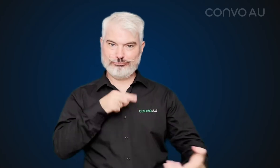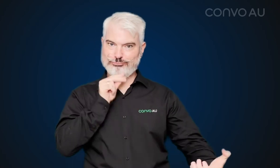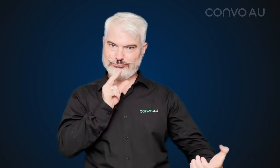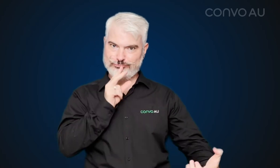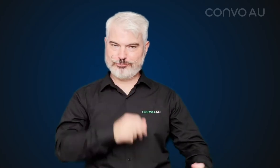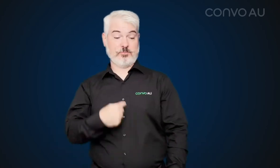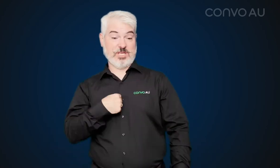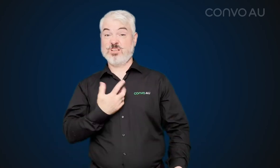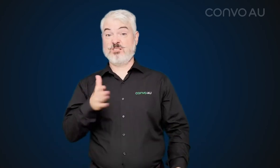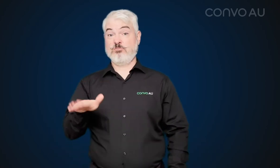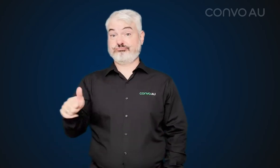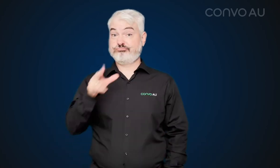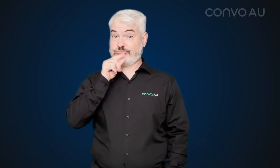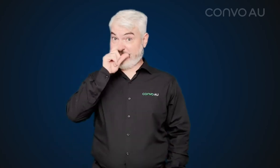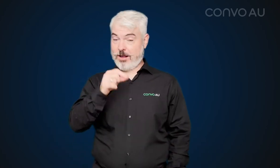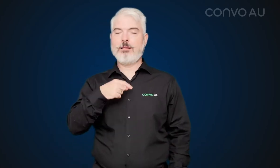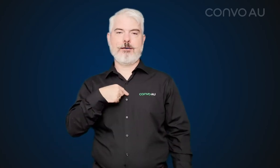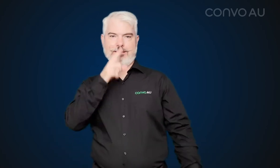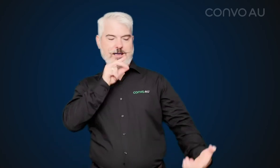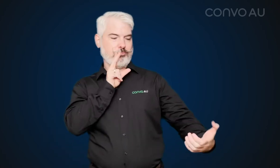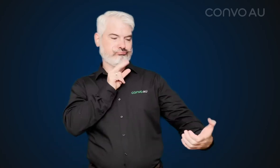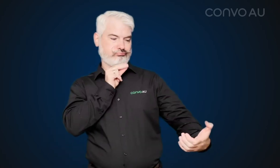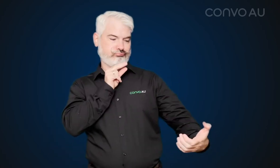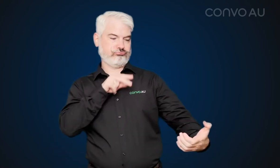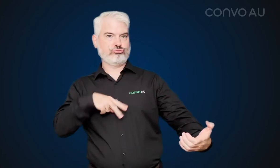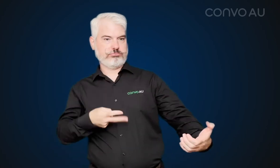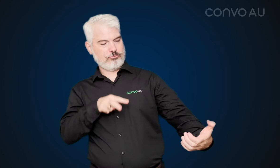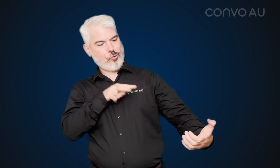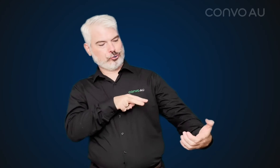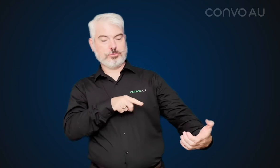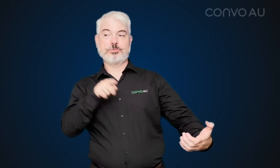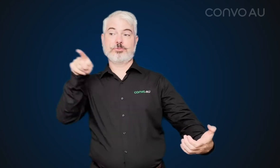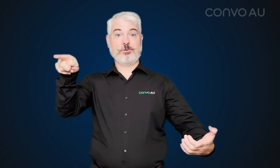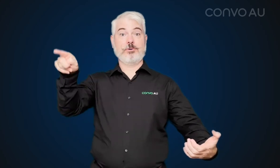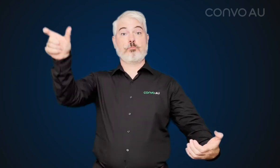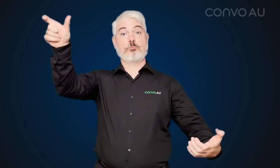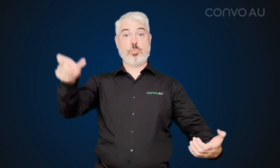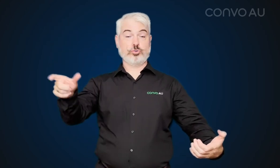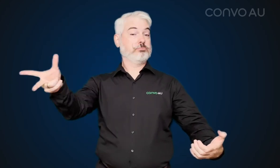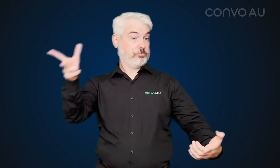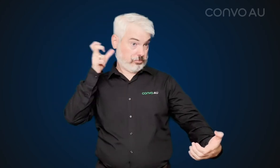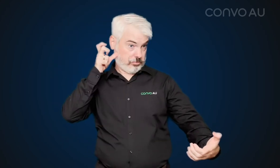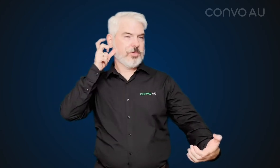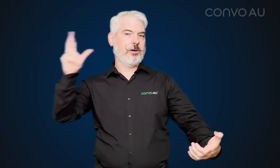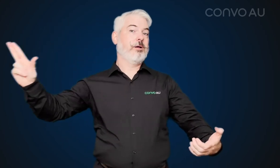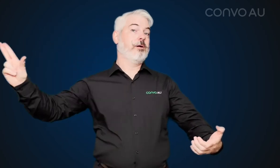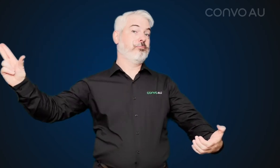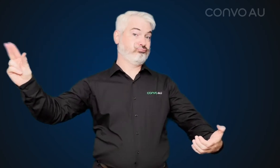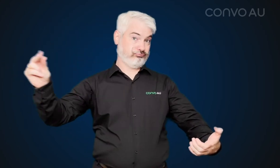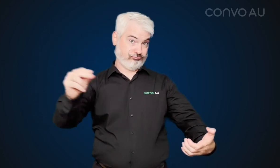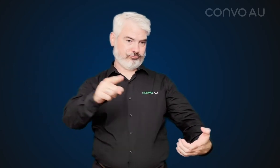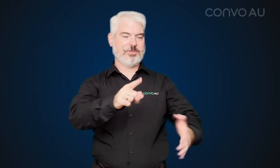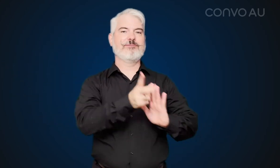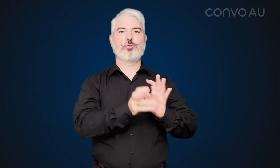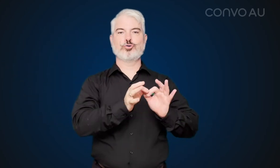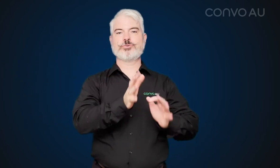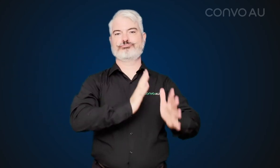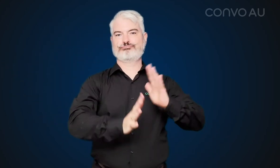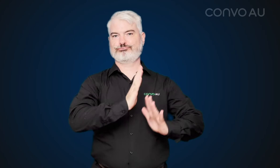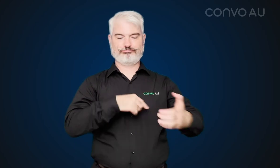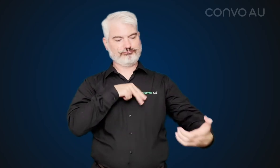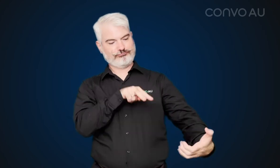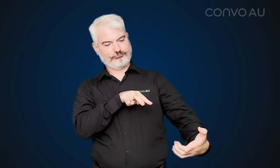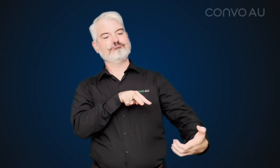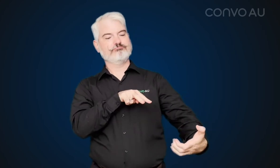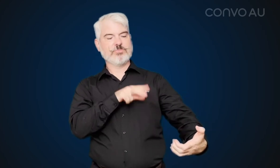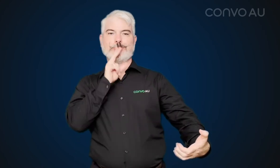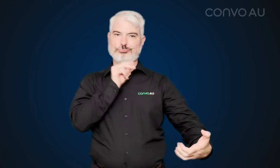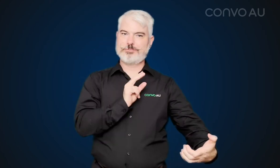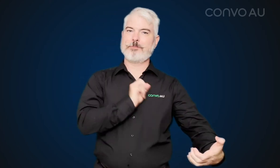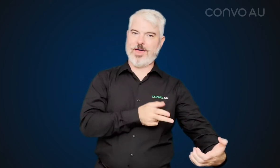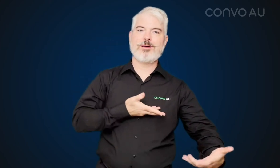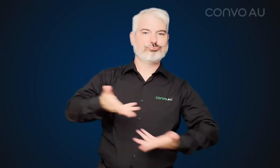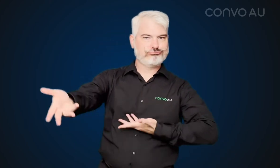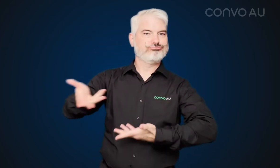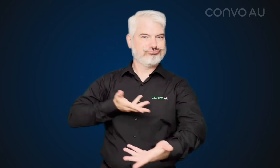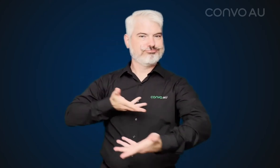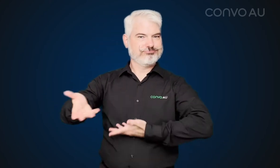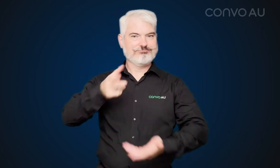You can speak normally and then watch the Video Interpreter interpret what the other person says in Auslan.